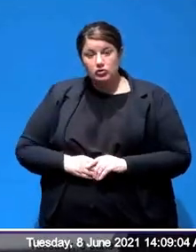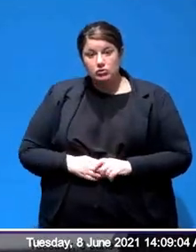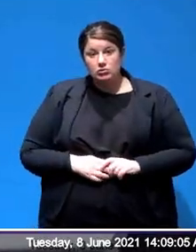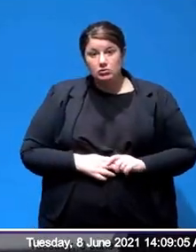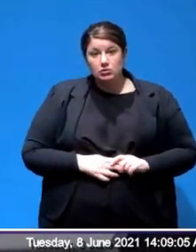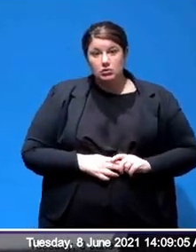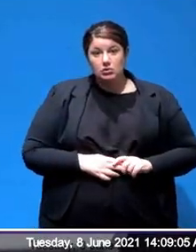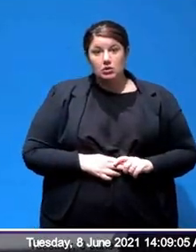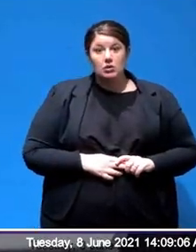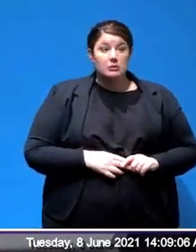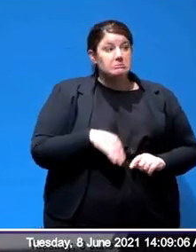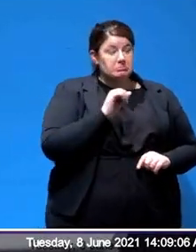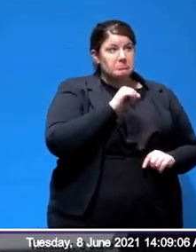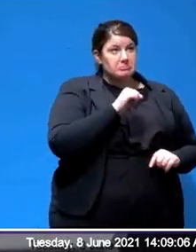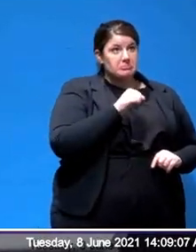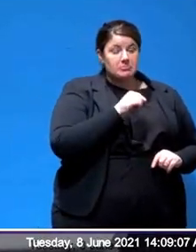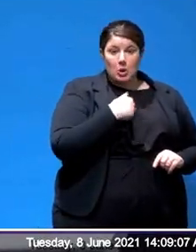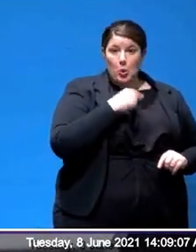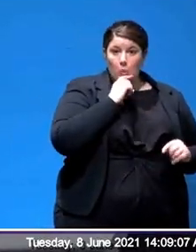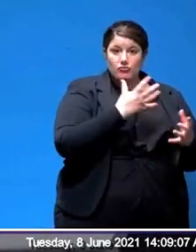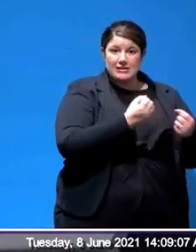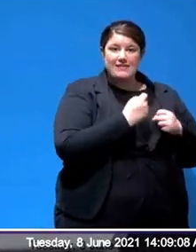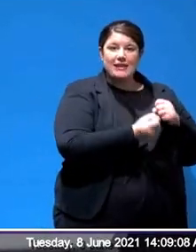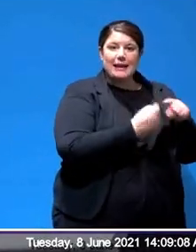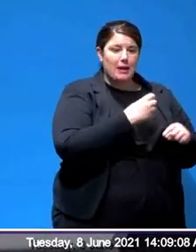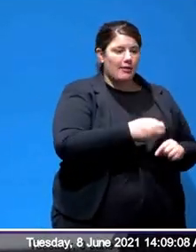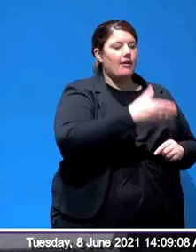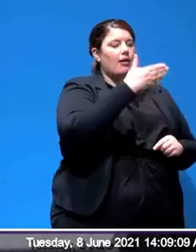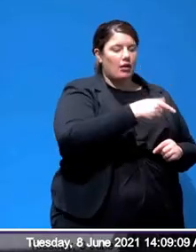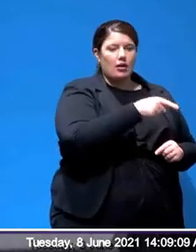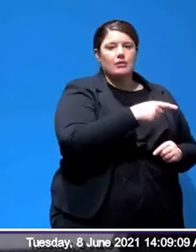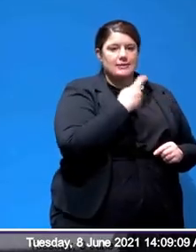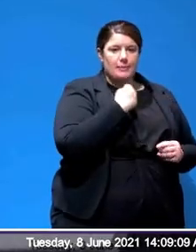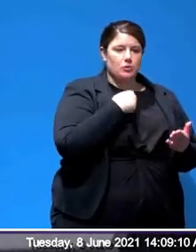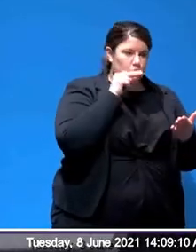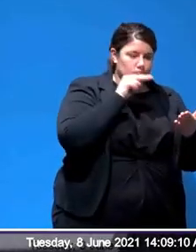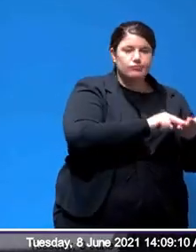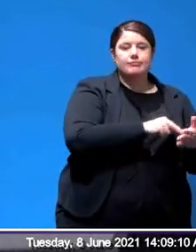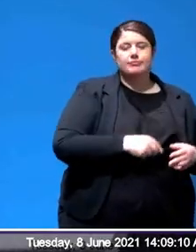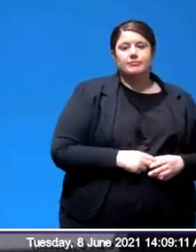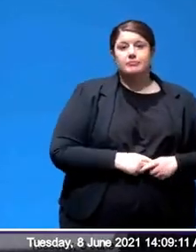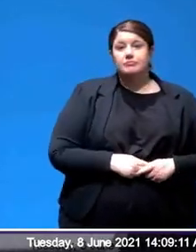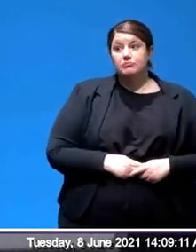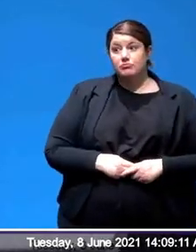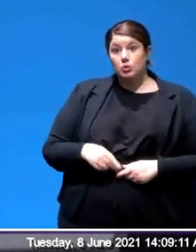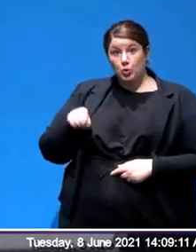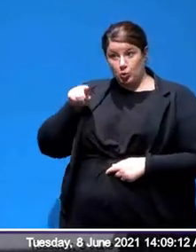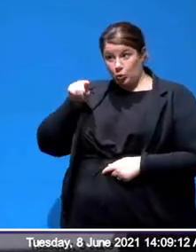It would have done, yes. I would have received an email notification. Do you remember if you reviewed it at around the time you